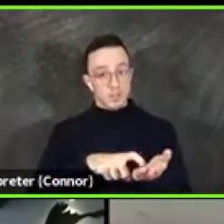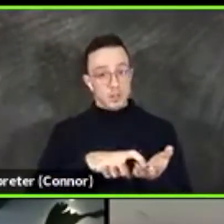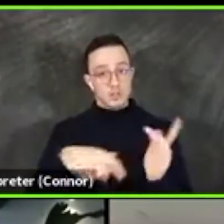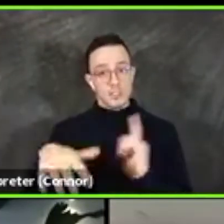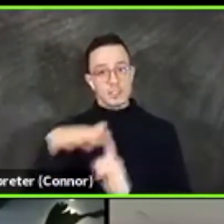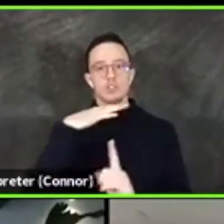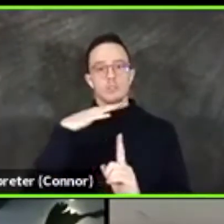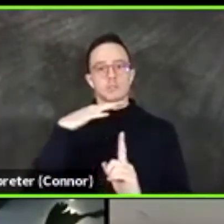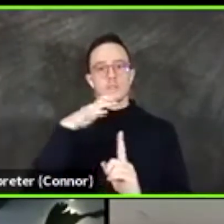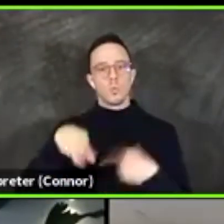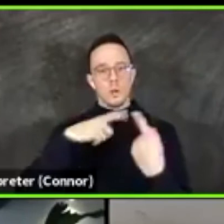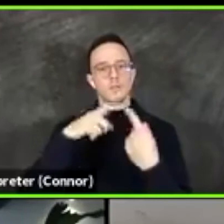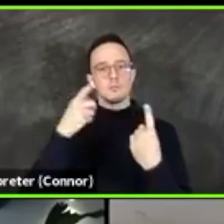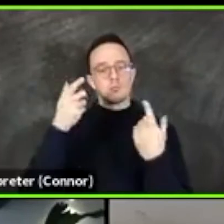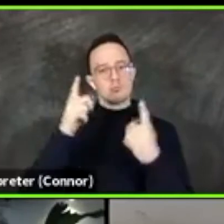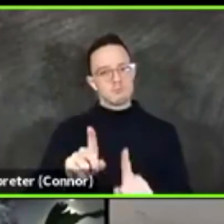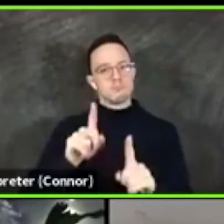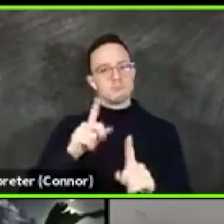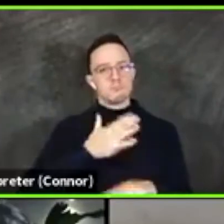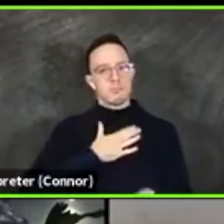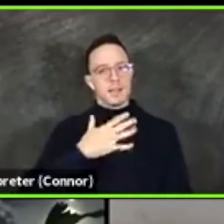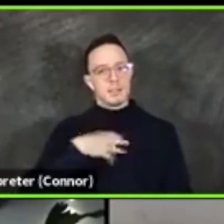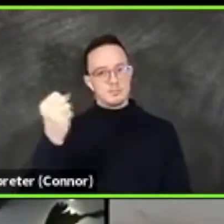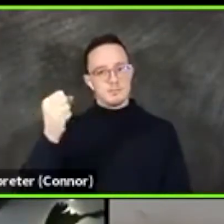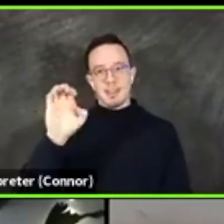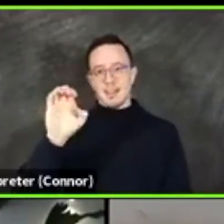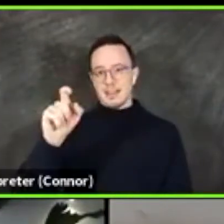WHICH MY EXTRACTION IS BEING, IS HAPPENING RIGHT NOW.